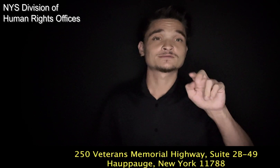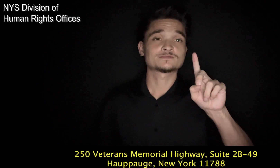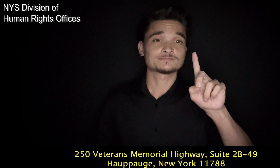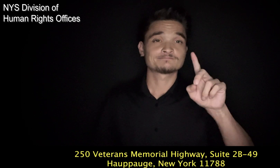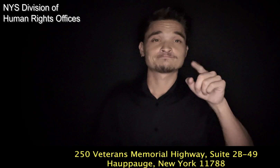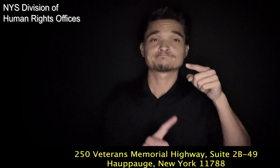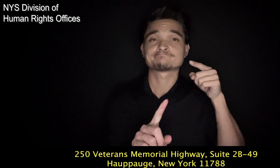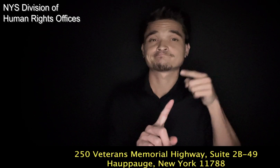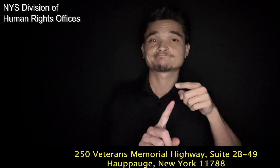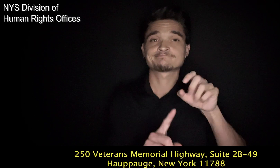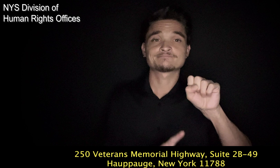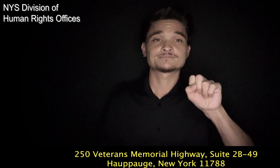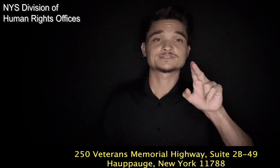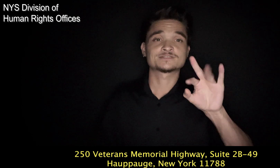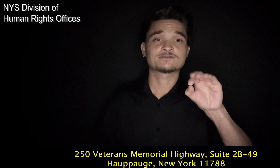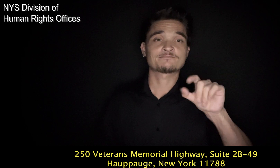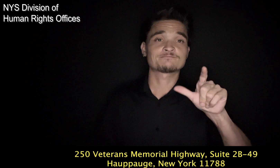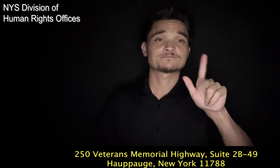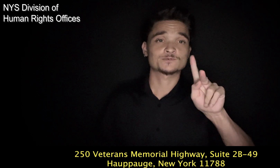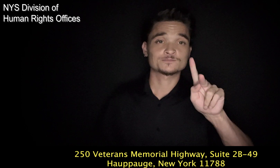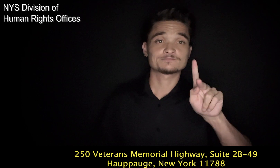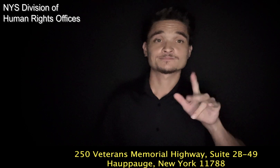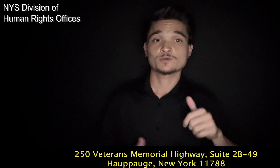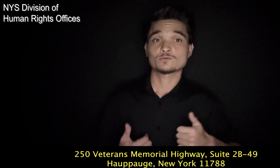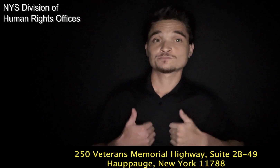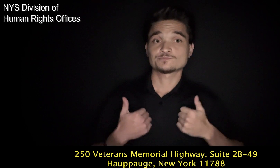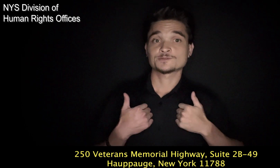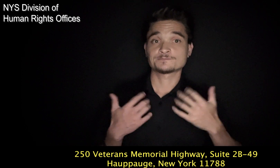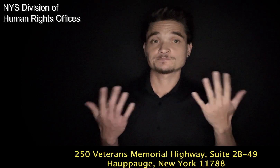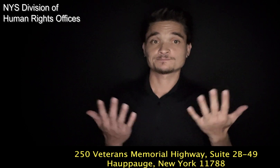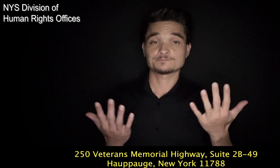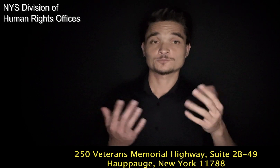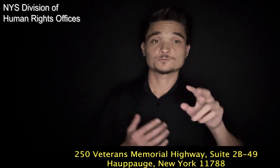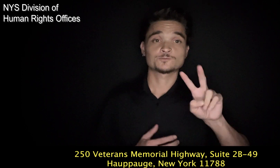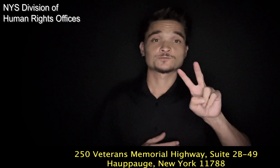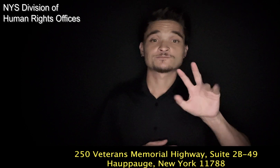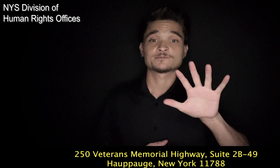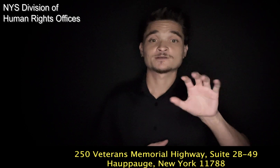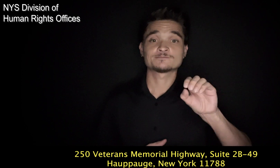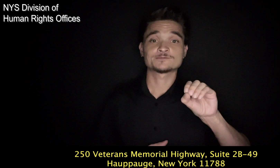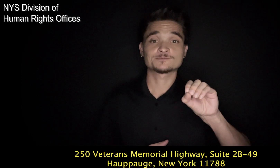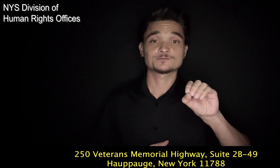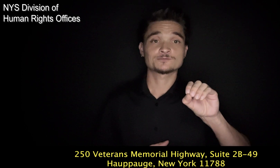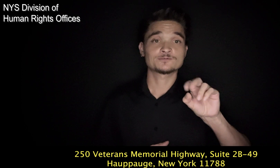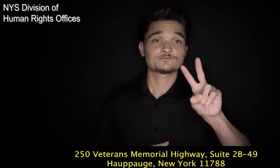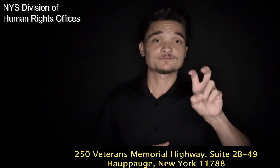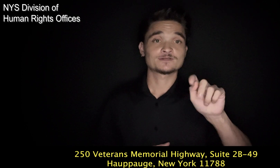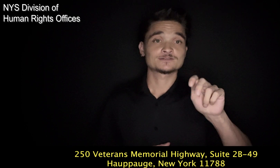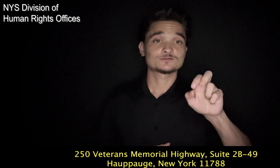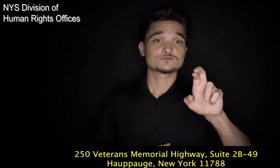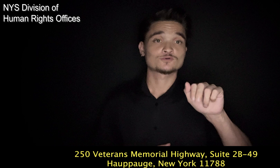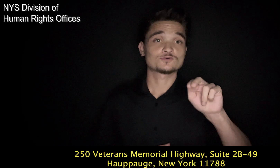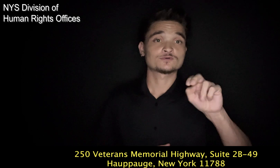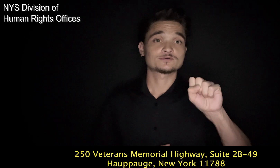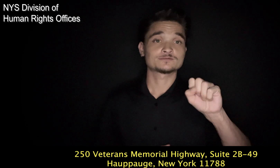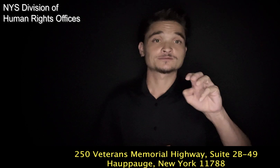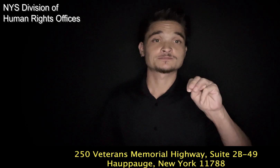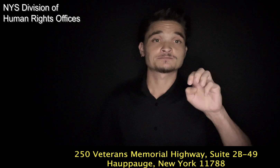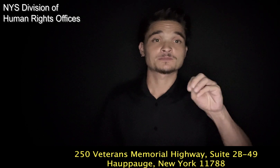250 Veterans Memorial Highway, Suite 2B-49 Hauppauge, New York 11788